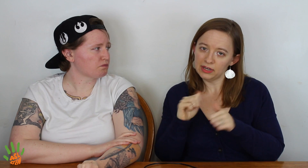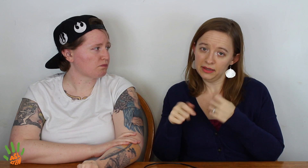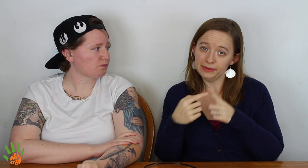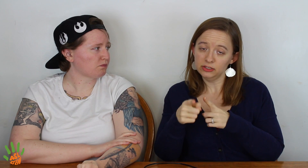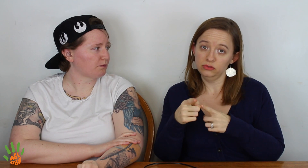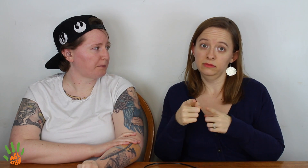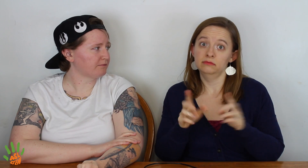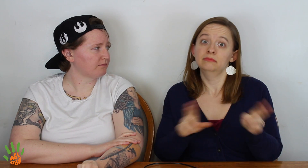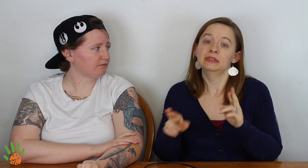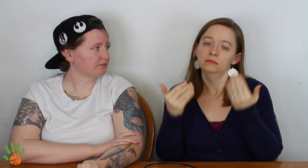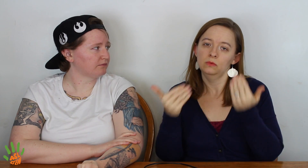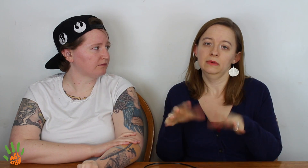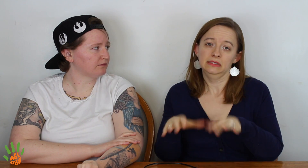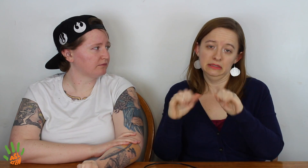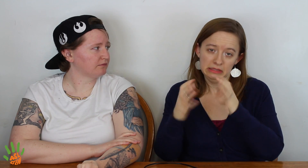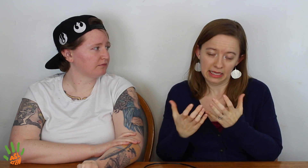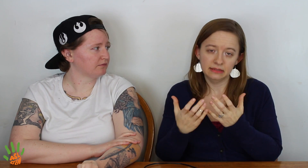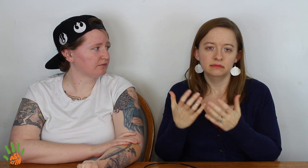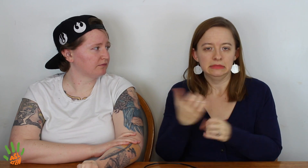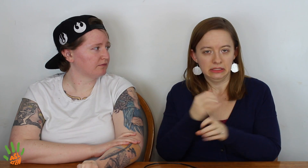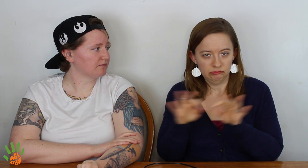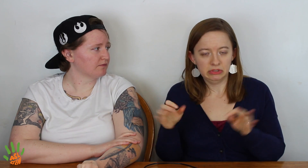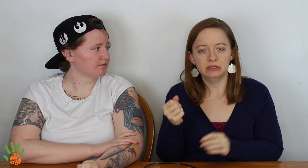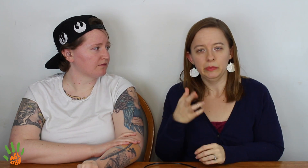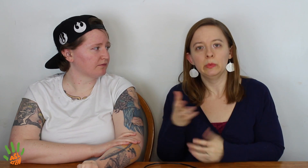So, try your best when you're ready, to go ahead and take some classes.